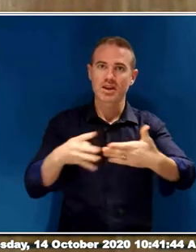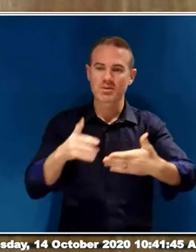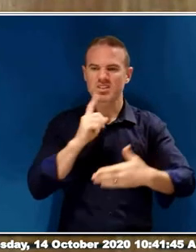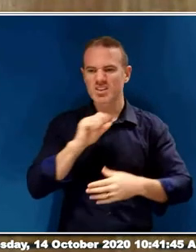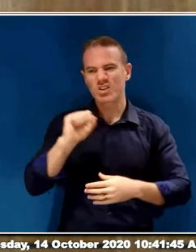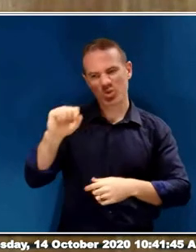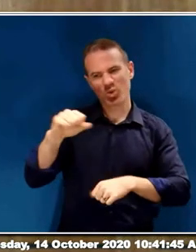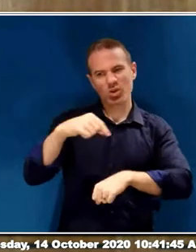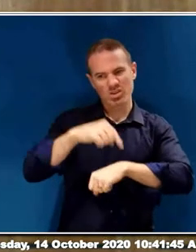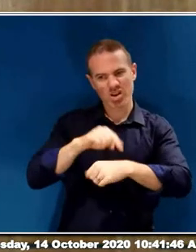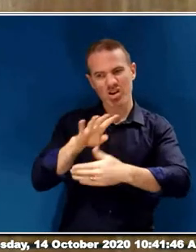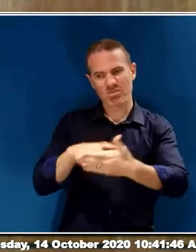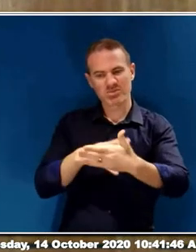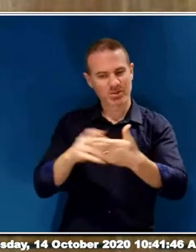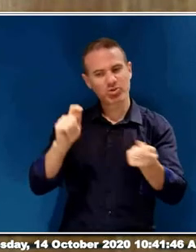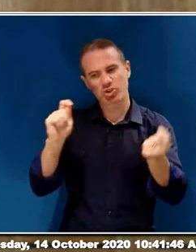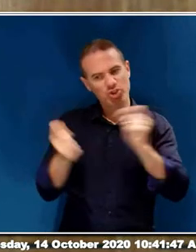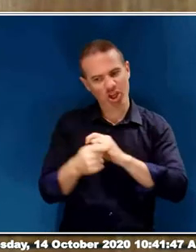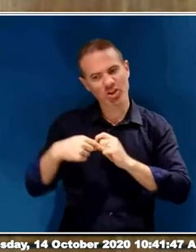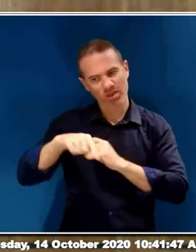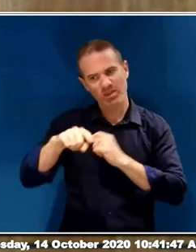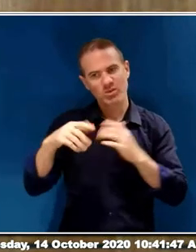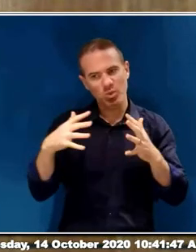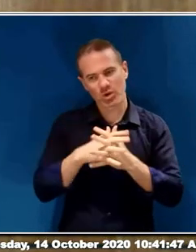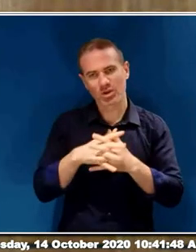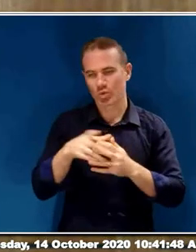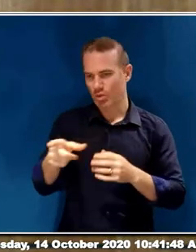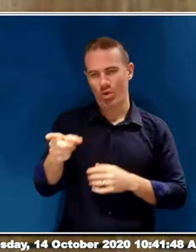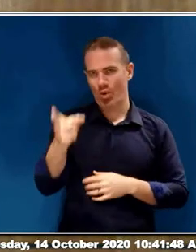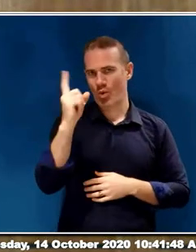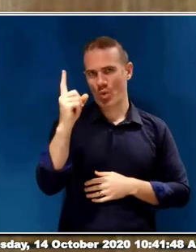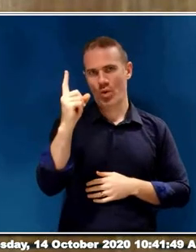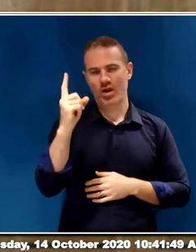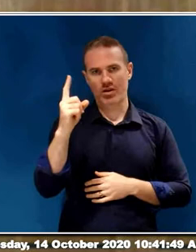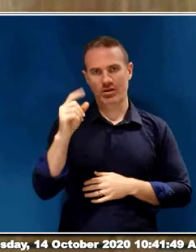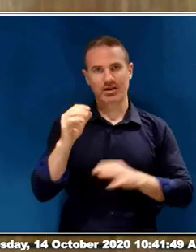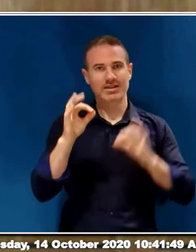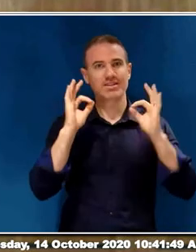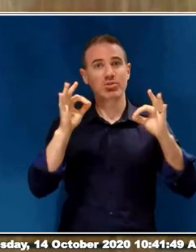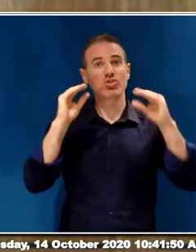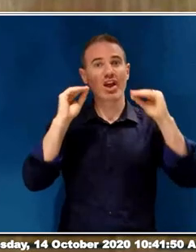only student in your special education class to have a timetable change."